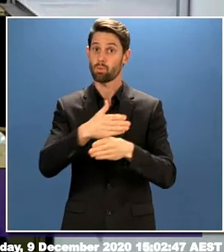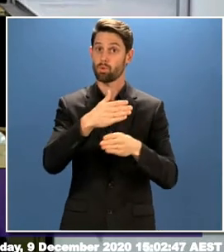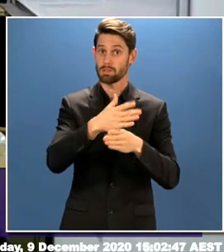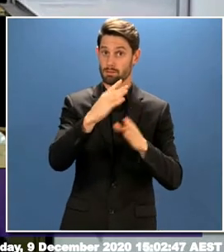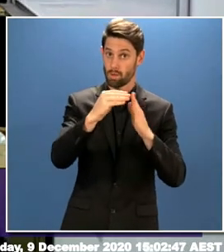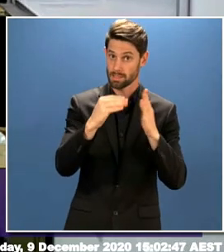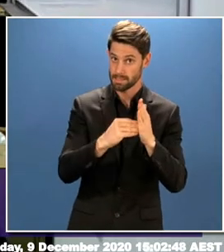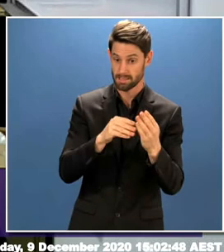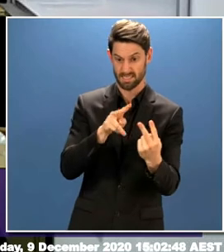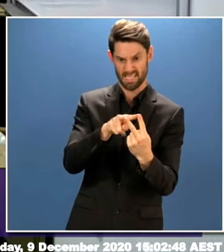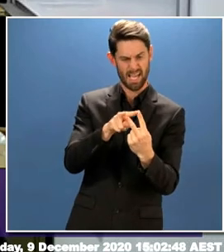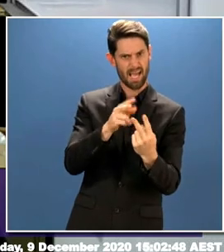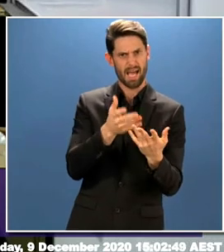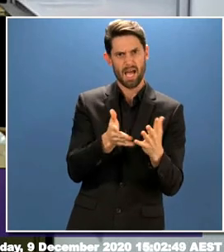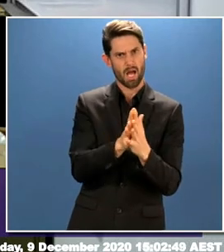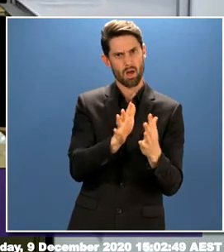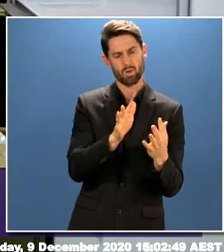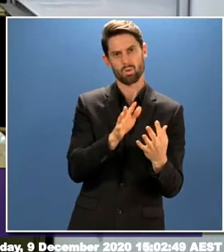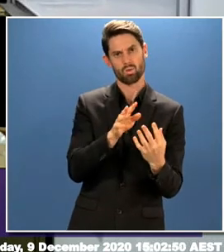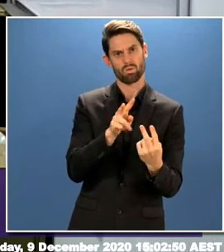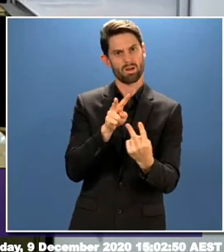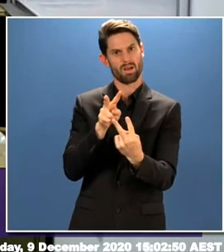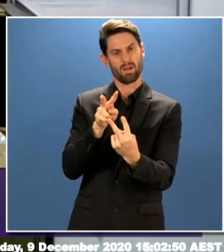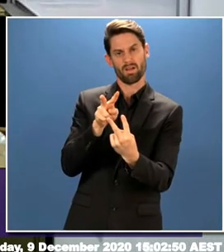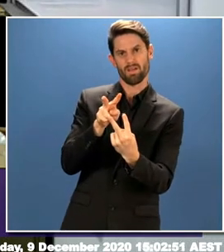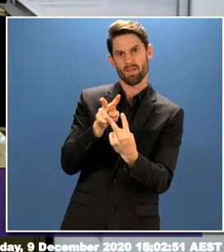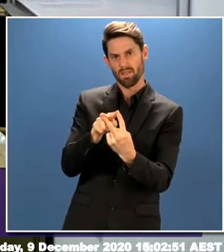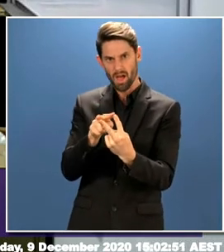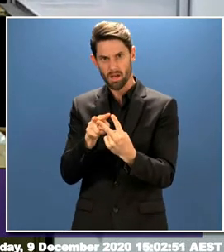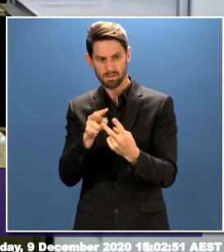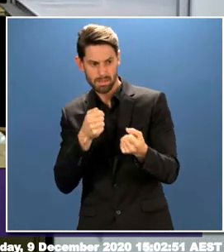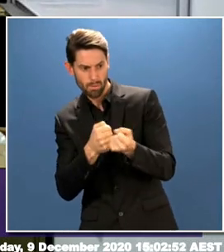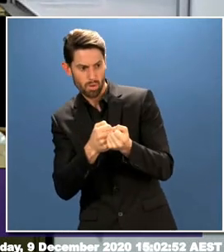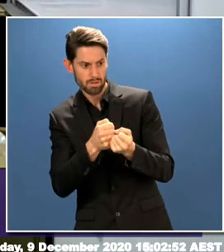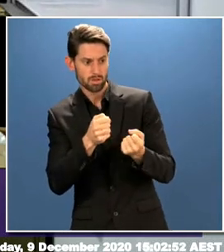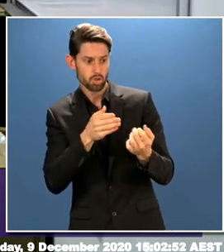intersects with, I suppose, secondary school systems and tertiary education systems.